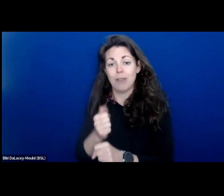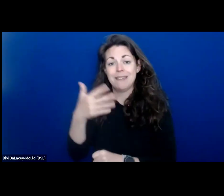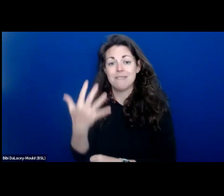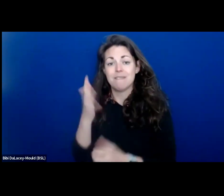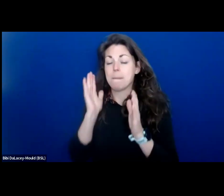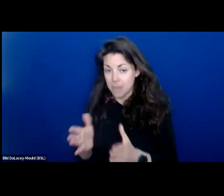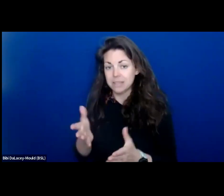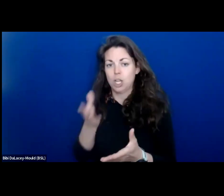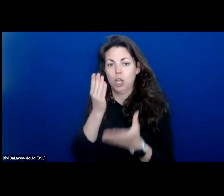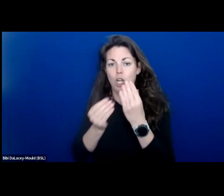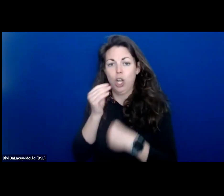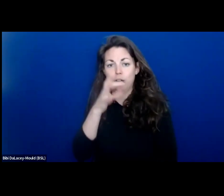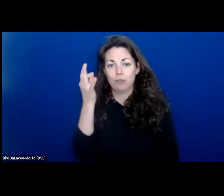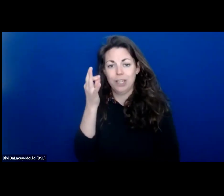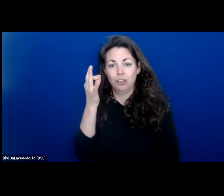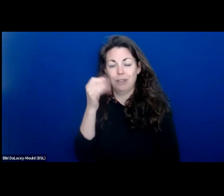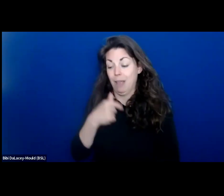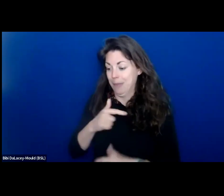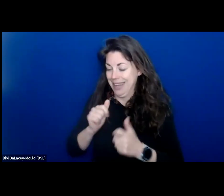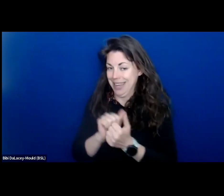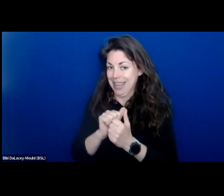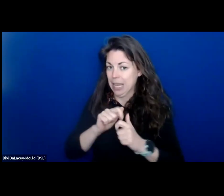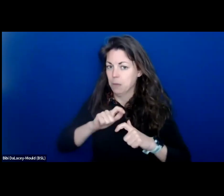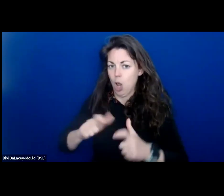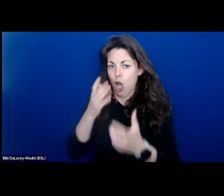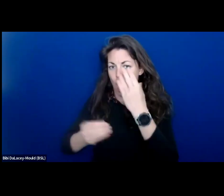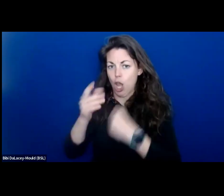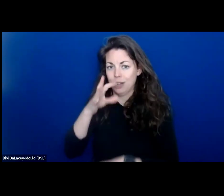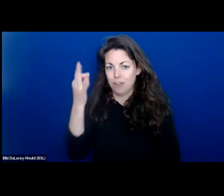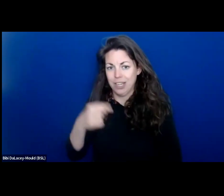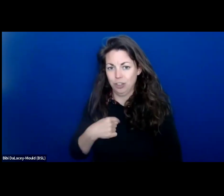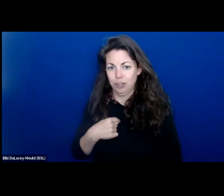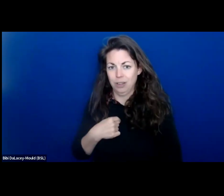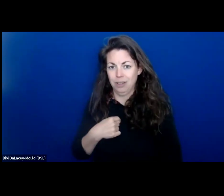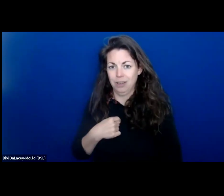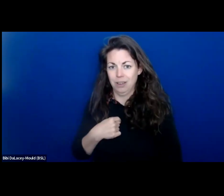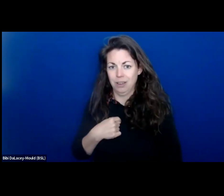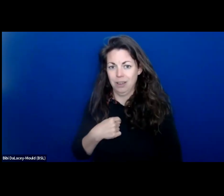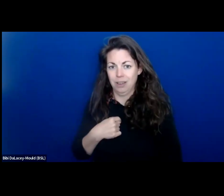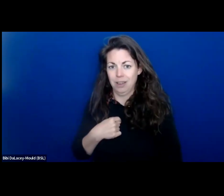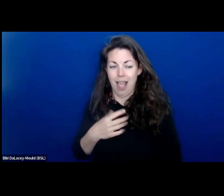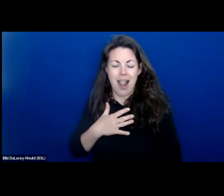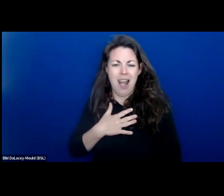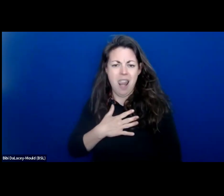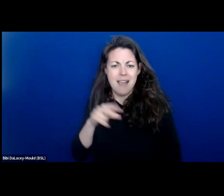high school. I admit that I loved saying or speaking French out loud because I have an excellent accent. I was a little bit of a